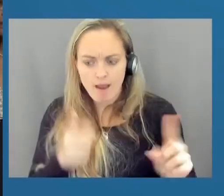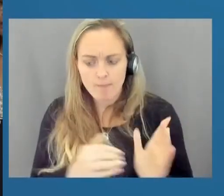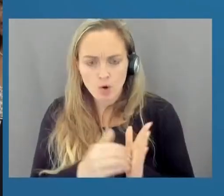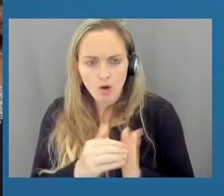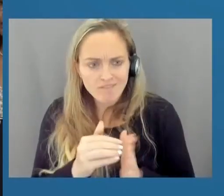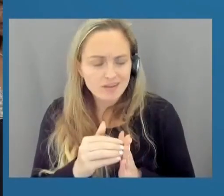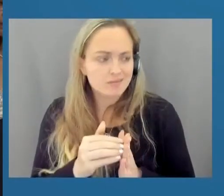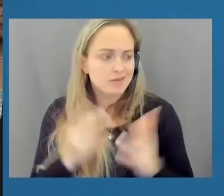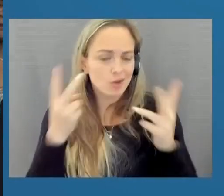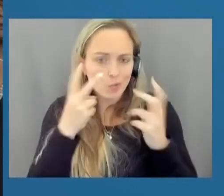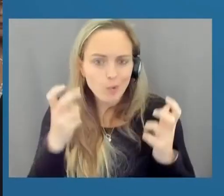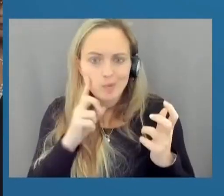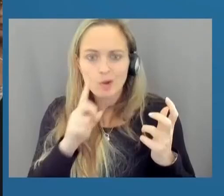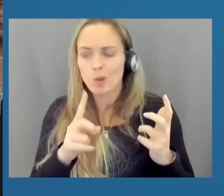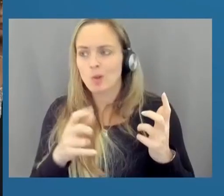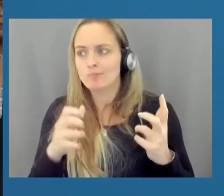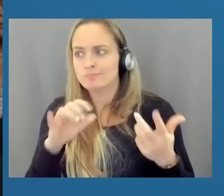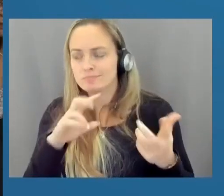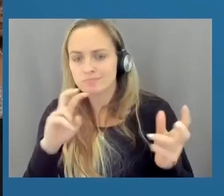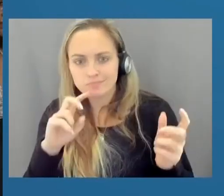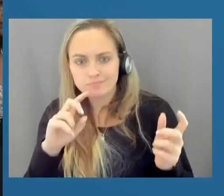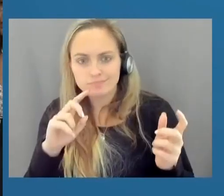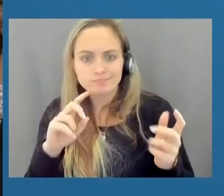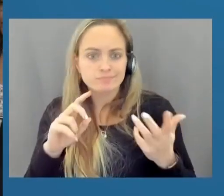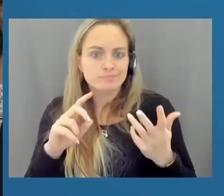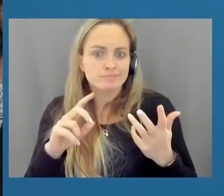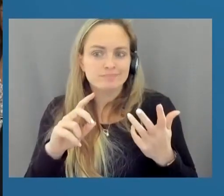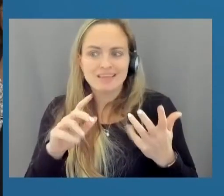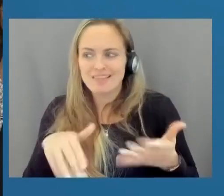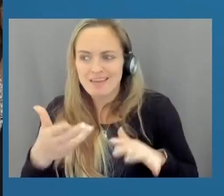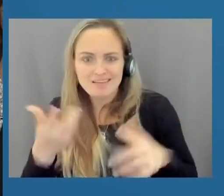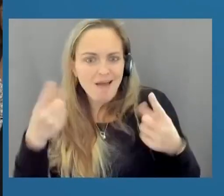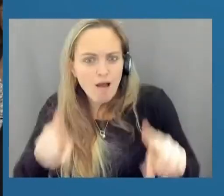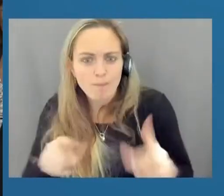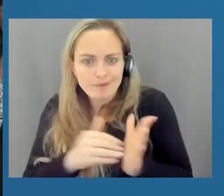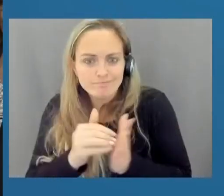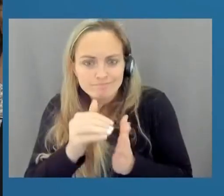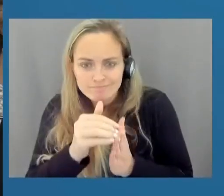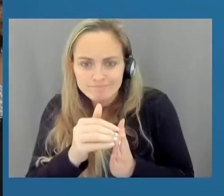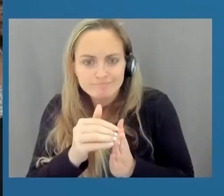Incidents and takedowns all the time. So this is something we can do